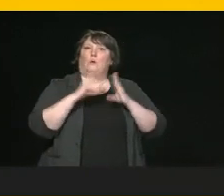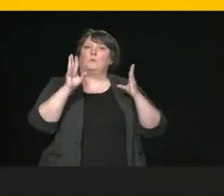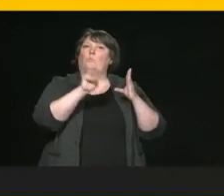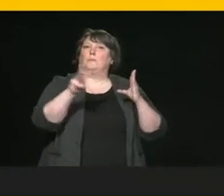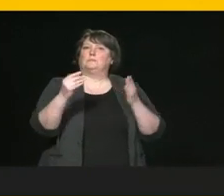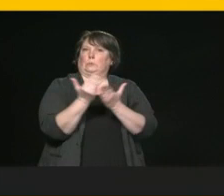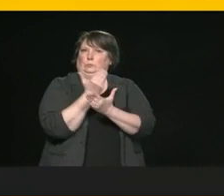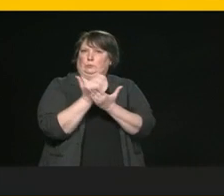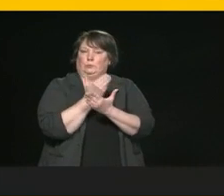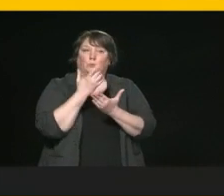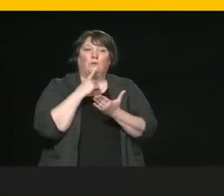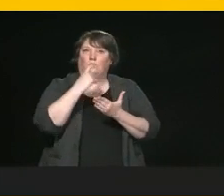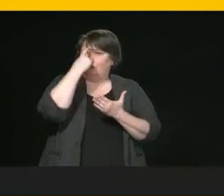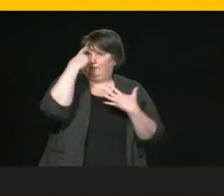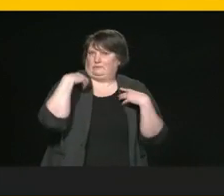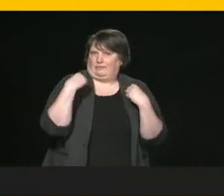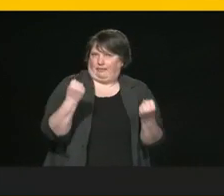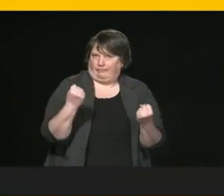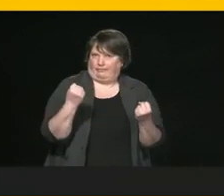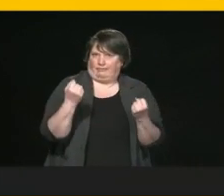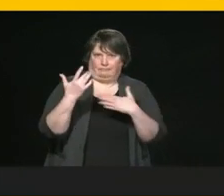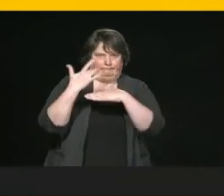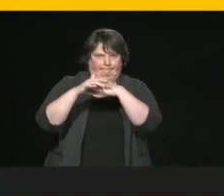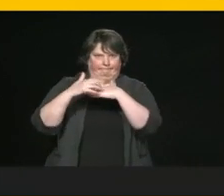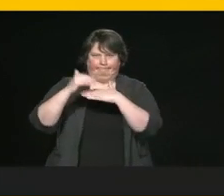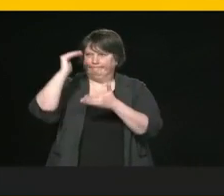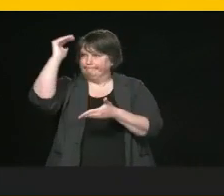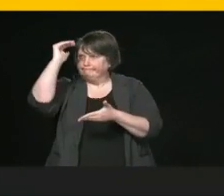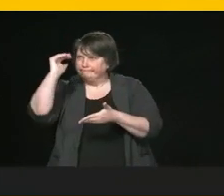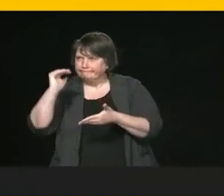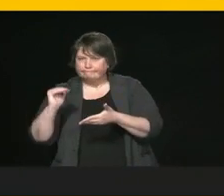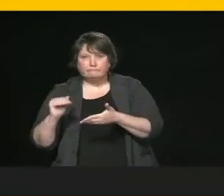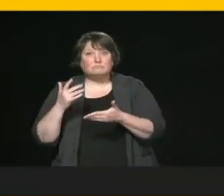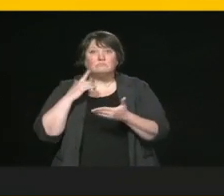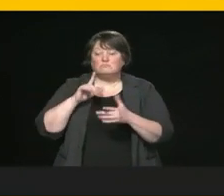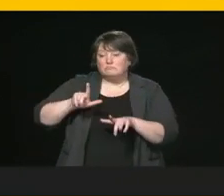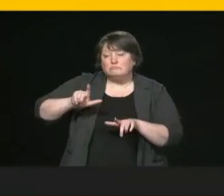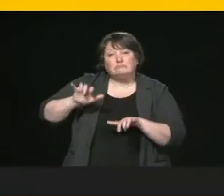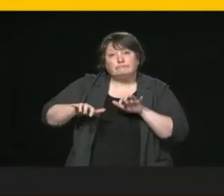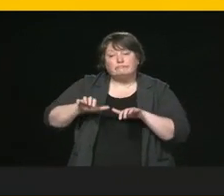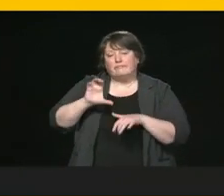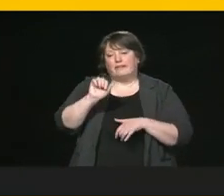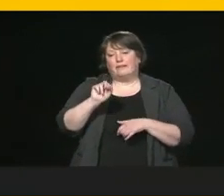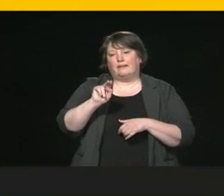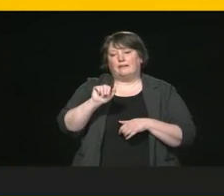LAUNCHING A NEW PORTAL THAT WILL BRING TOGETHER MENTAL HEALTH RESOURCES AND WILL MAKE